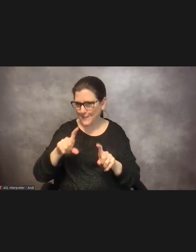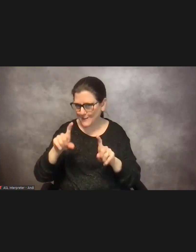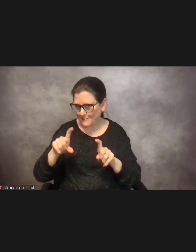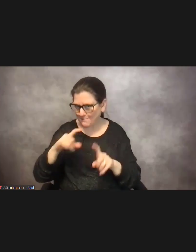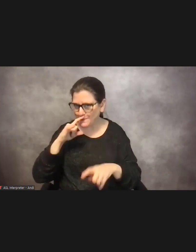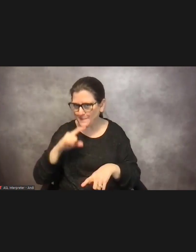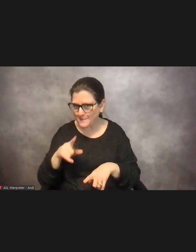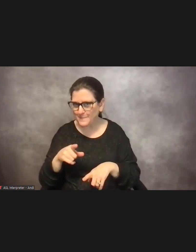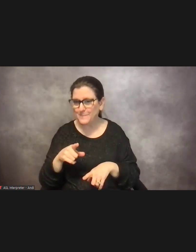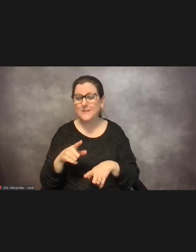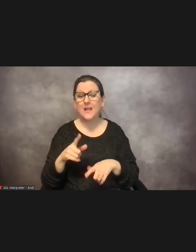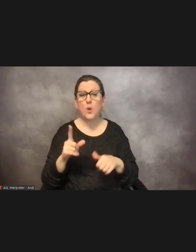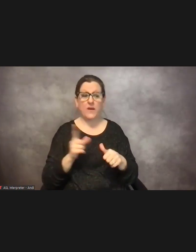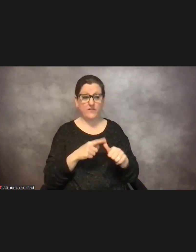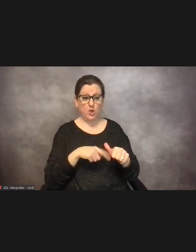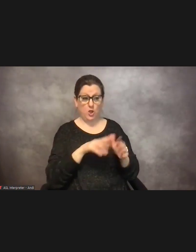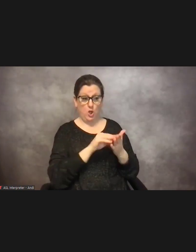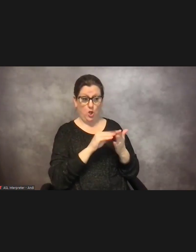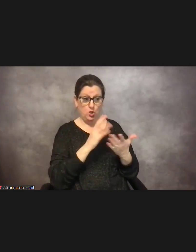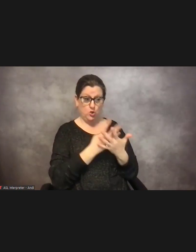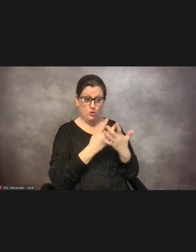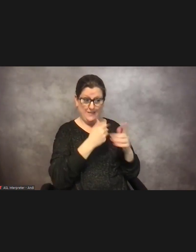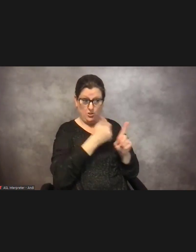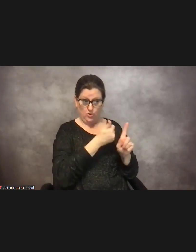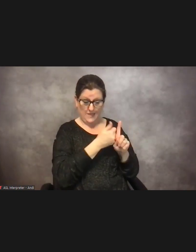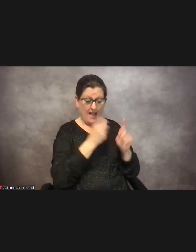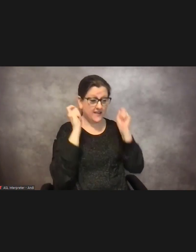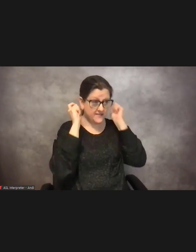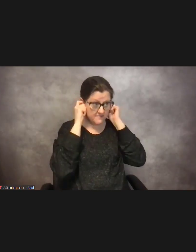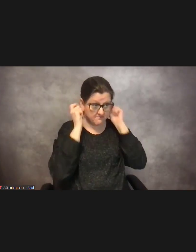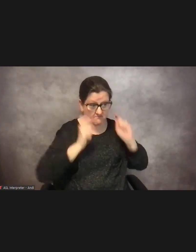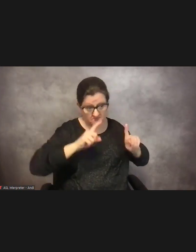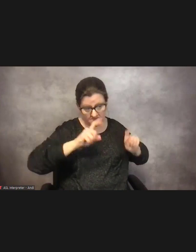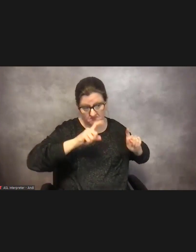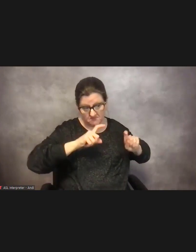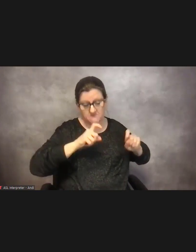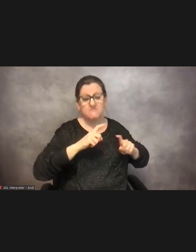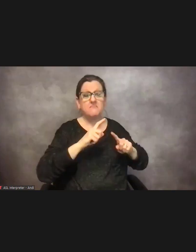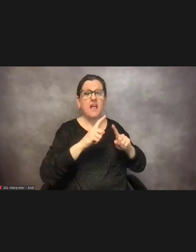It'll help you by, first, learning to screen on your own ears and, then, to screen other adults before you take on the